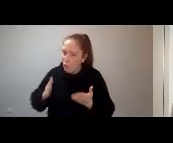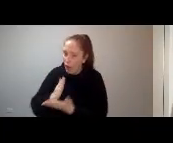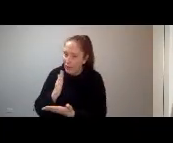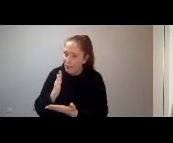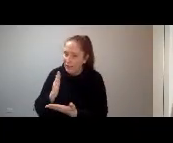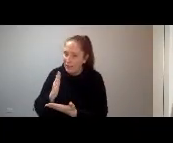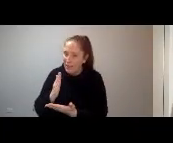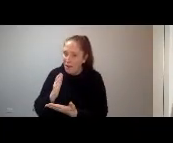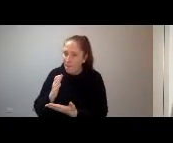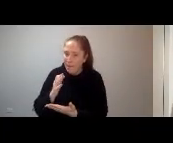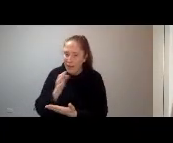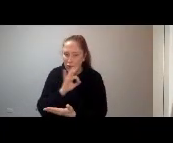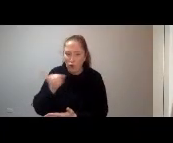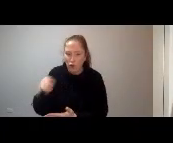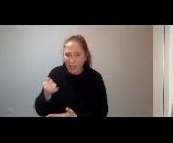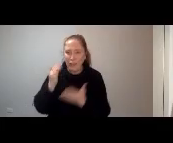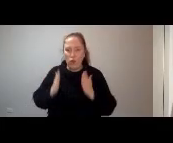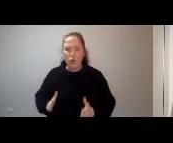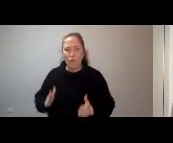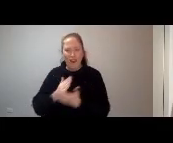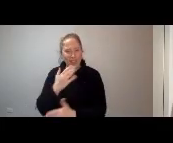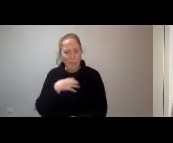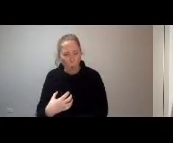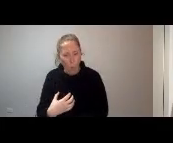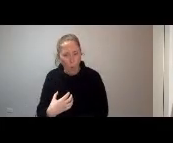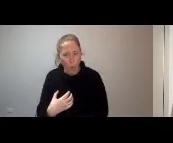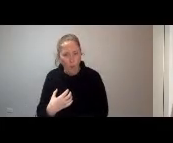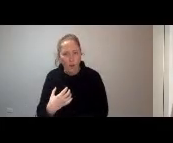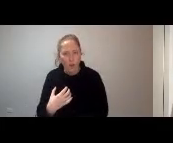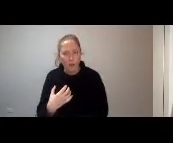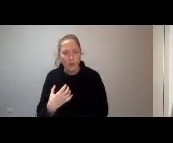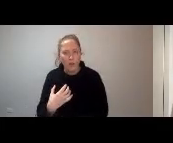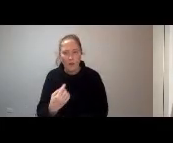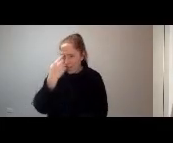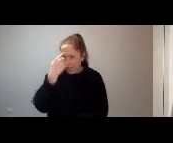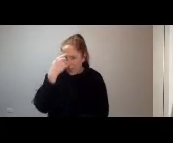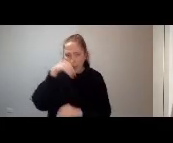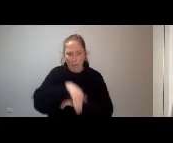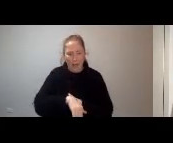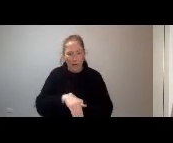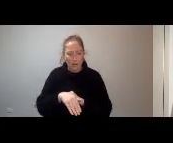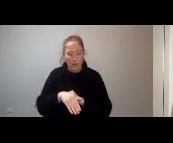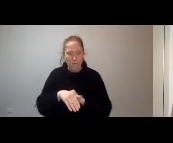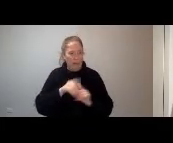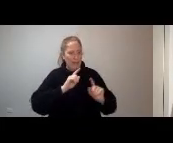There's much more research about how to measure, how to think about quality of life for different groups.